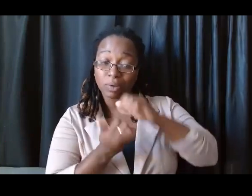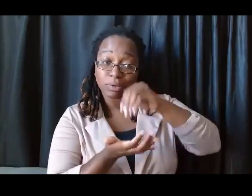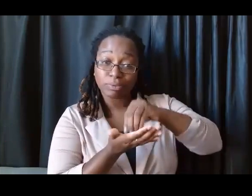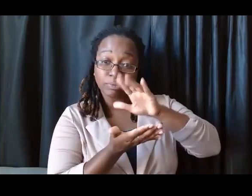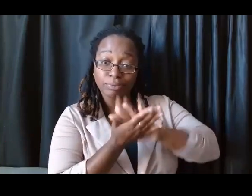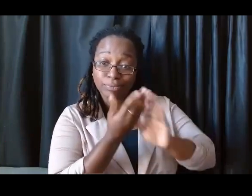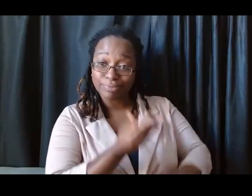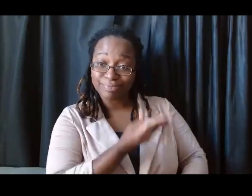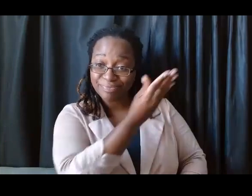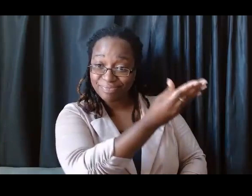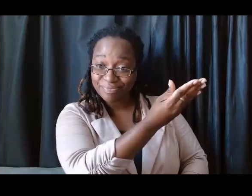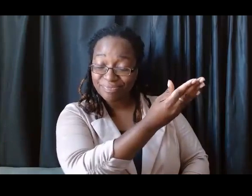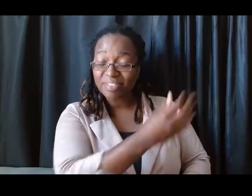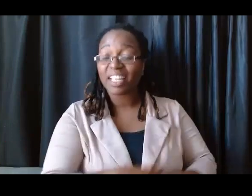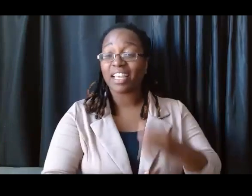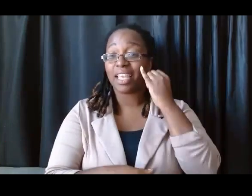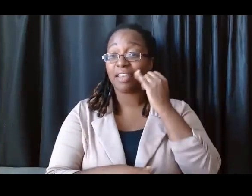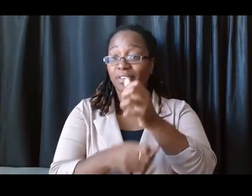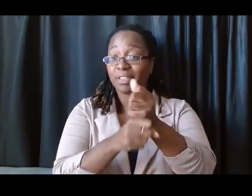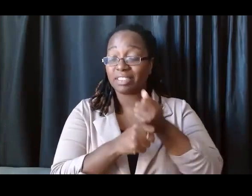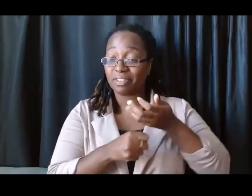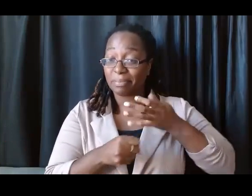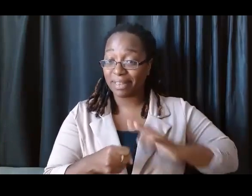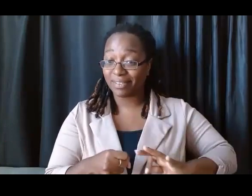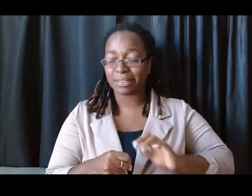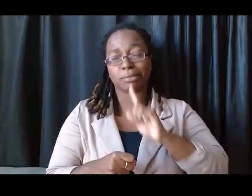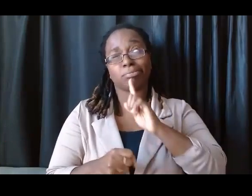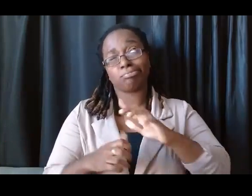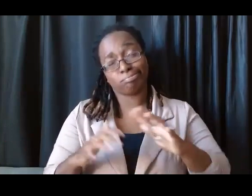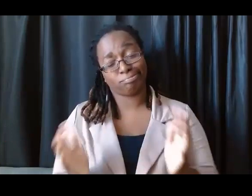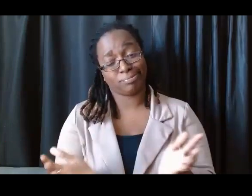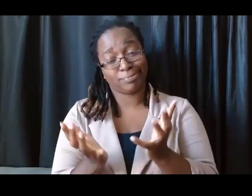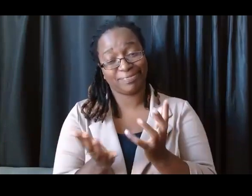I highly encourage you get connected with the benefit planner who can provide really